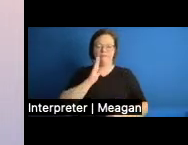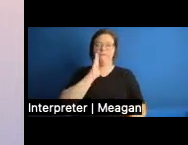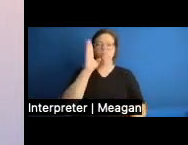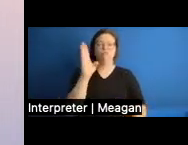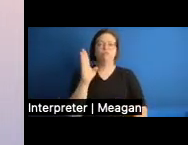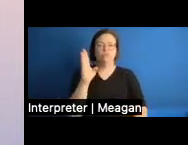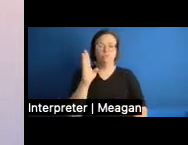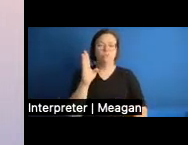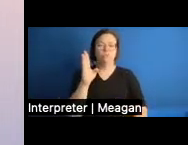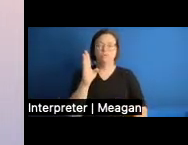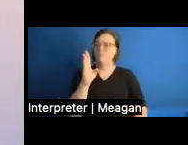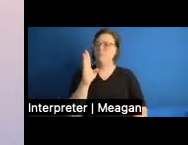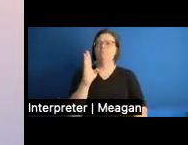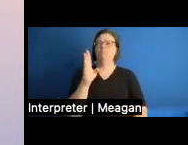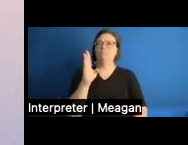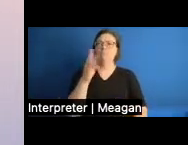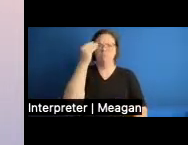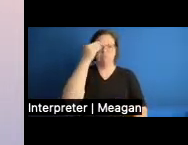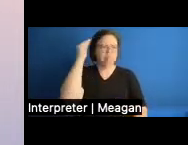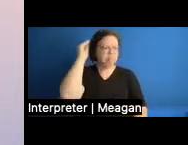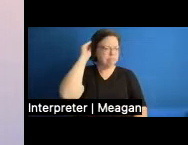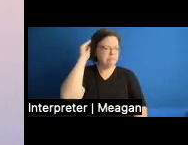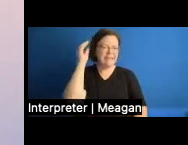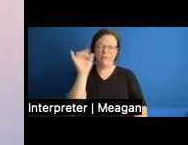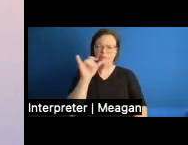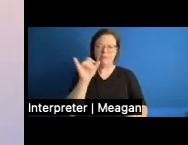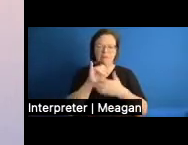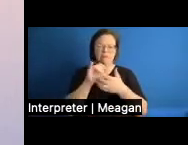stuck with me—that there was a kind of transformation in it. And